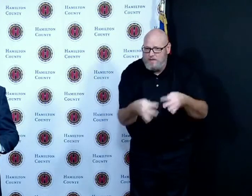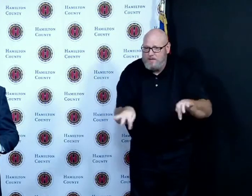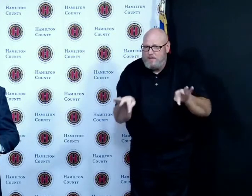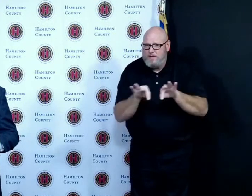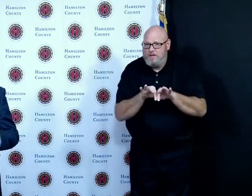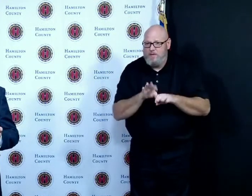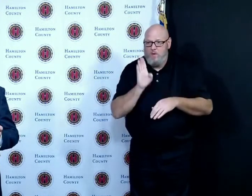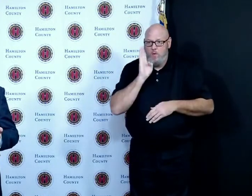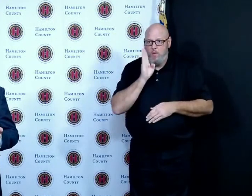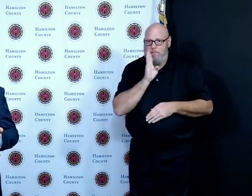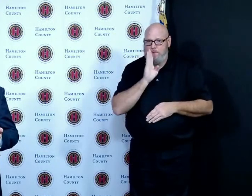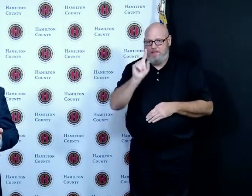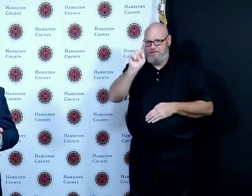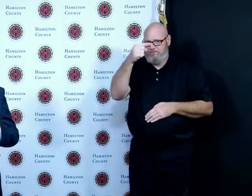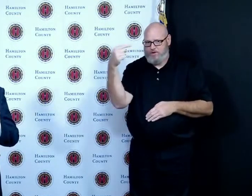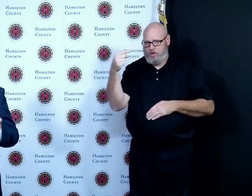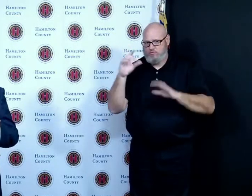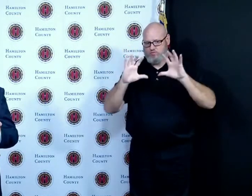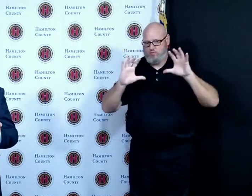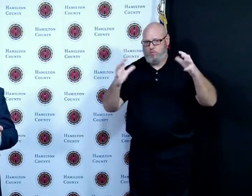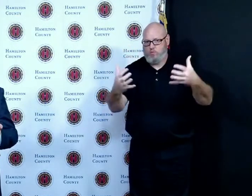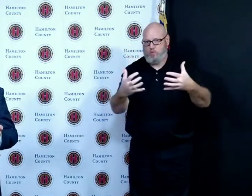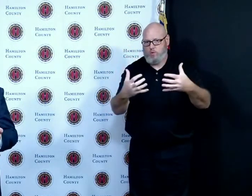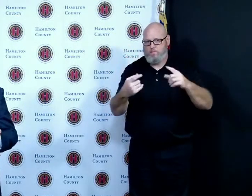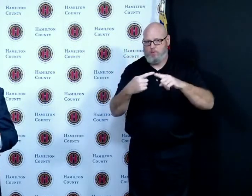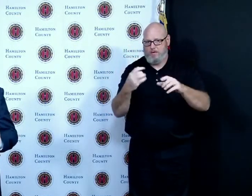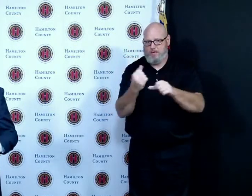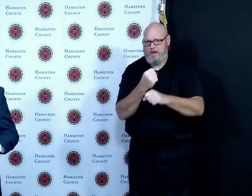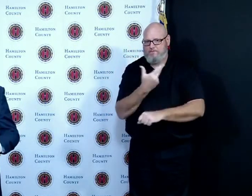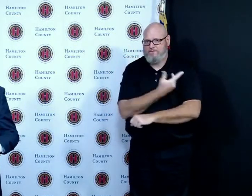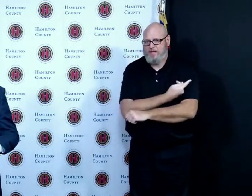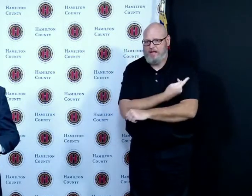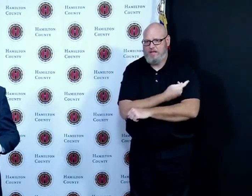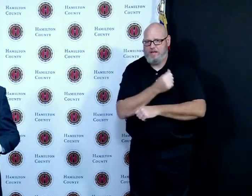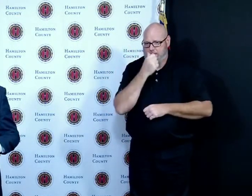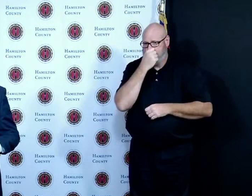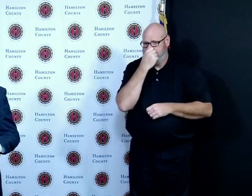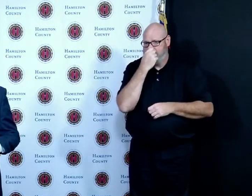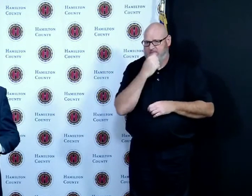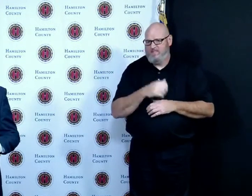thank you very much thanks so much for taking for doing this once again uh